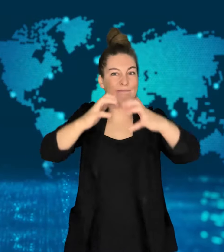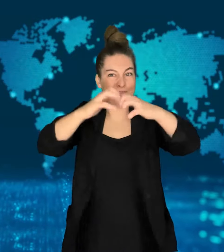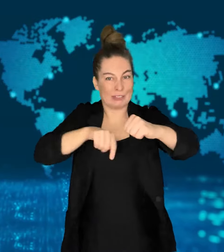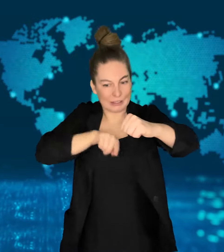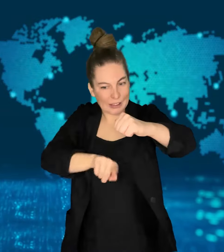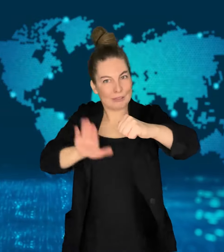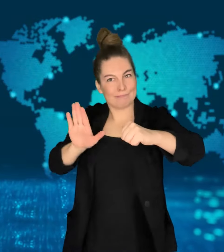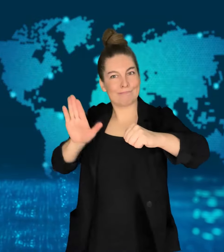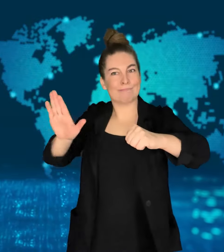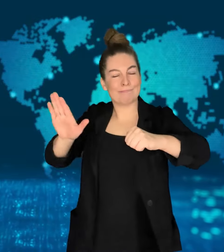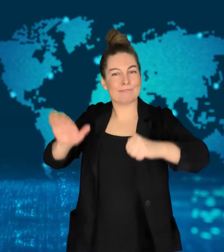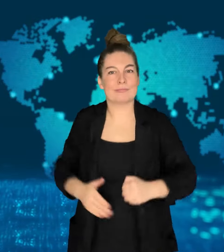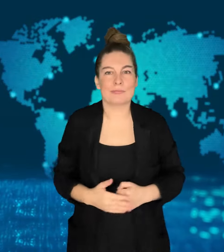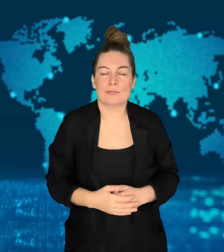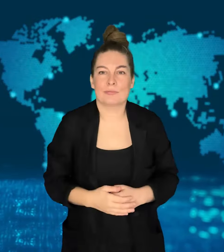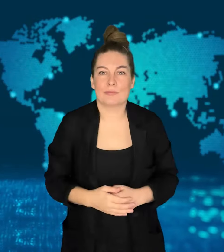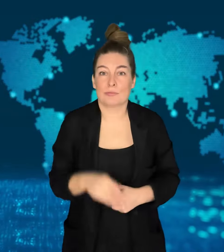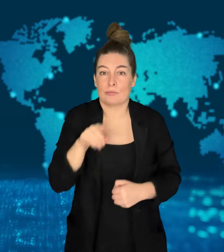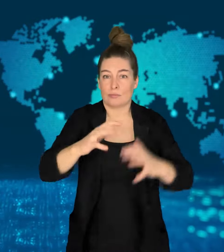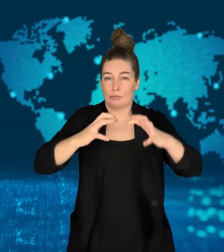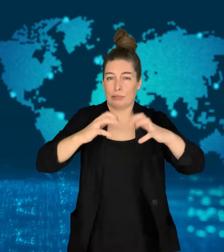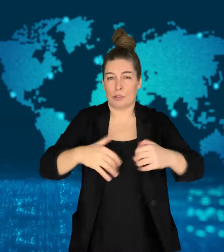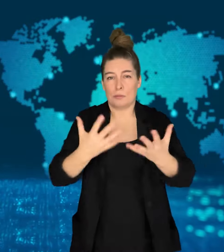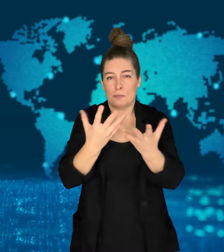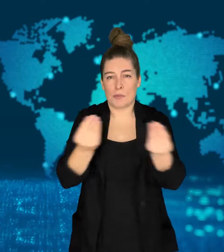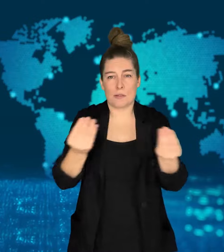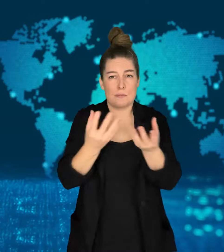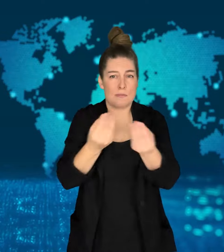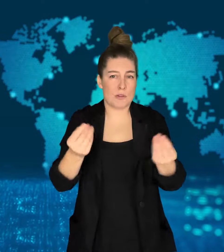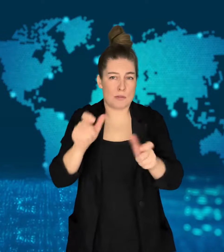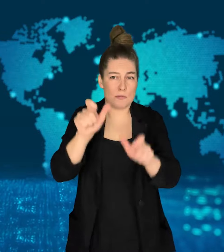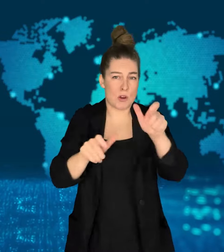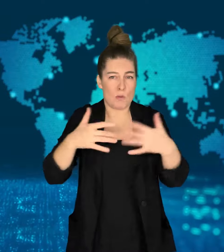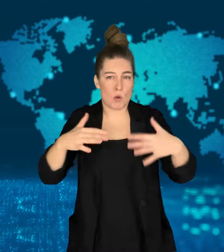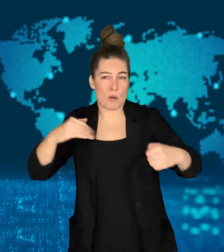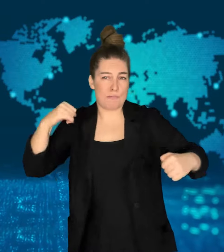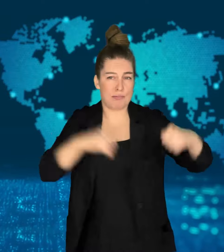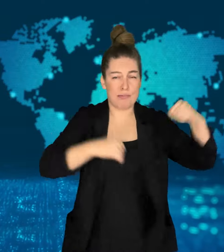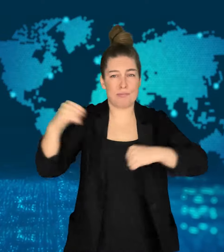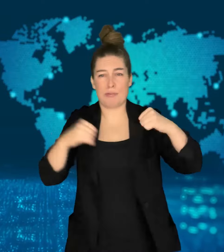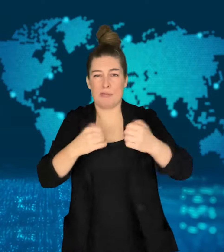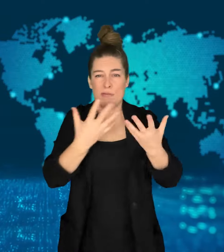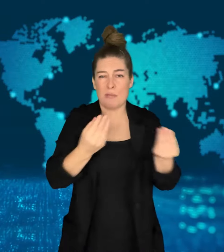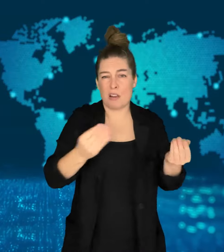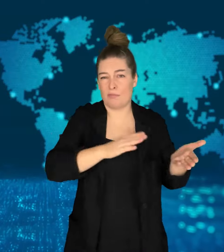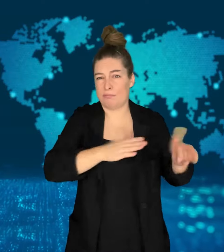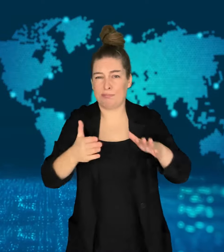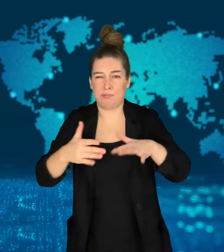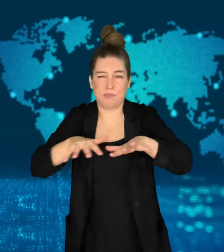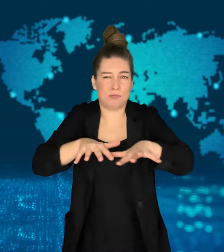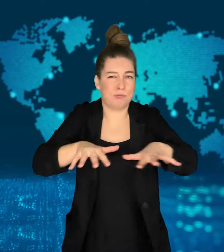When it was demolished, many were killed in bloody riots across the country,